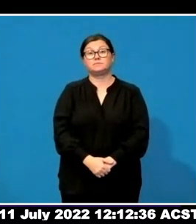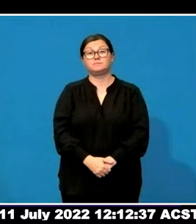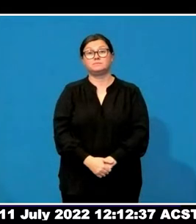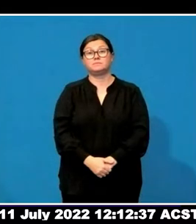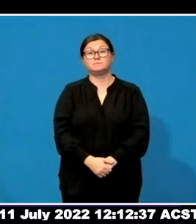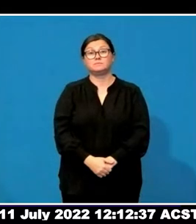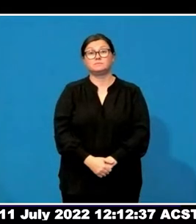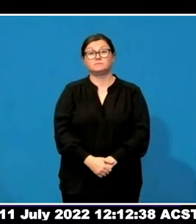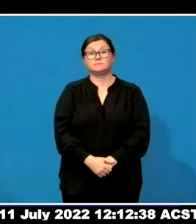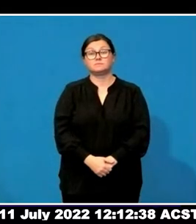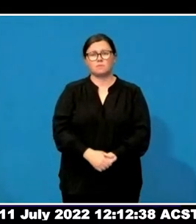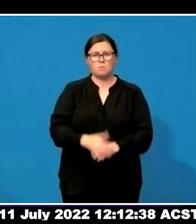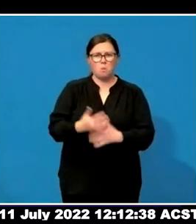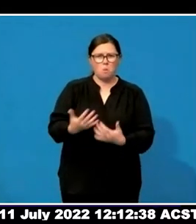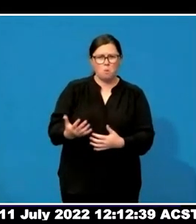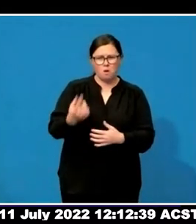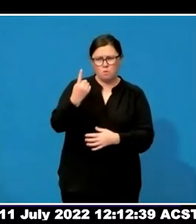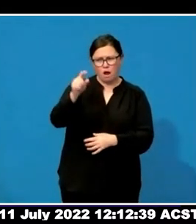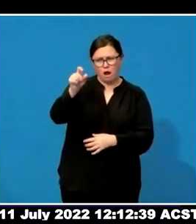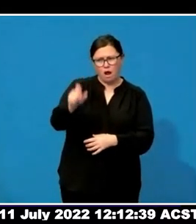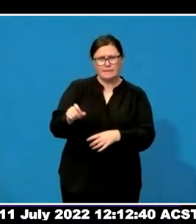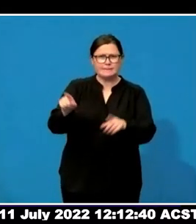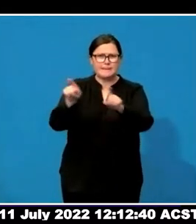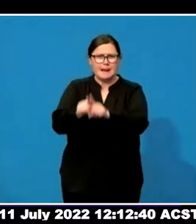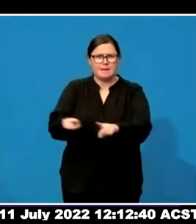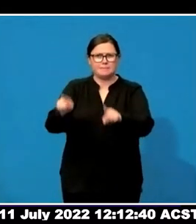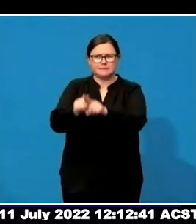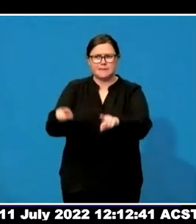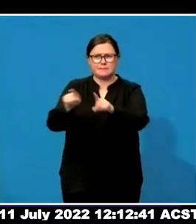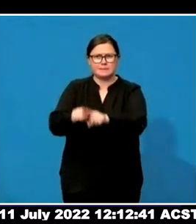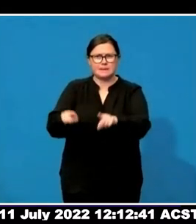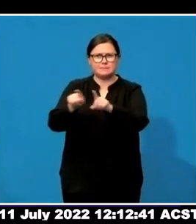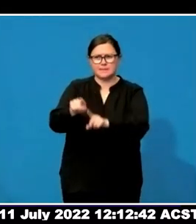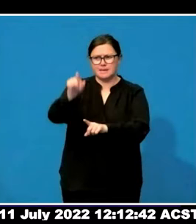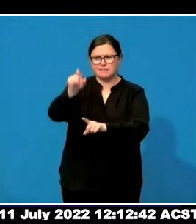Was there one person that you used to sit down and talk with, or lots of different people? DAISY: Lots of different people.